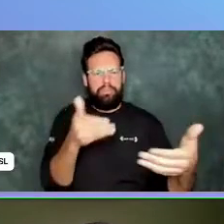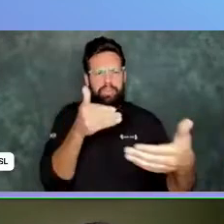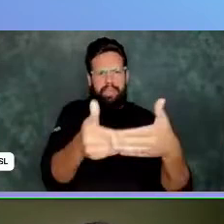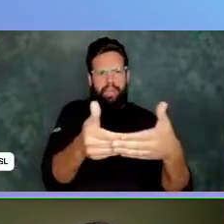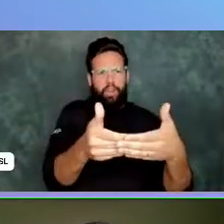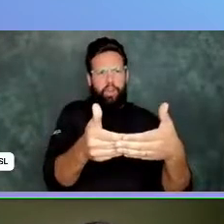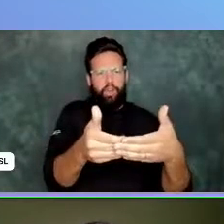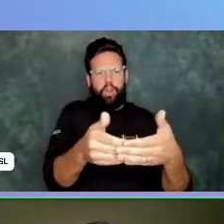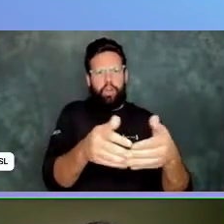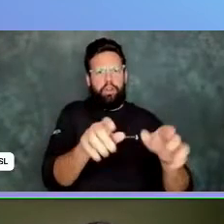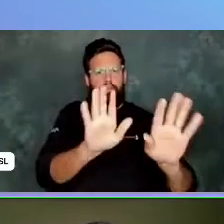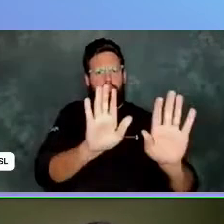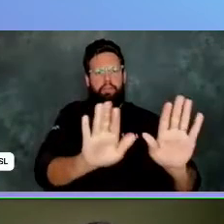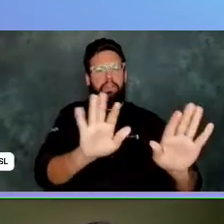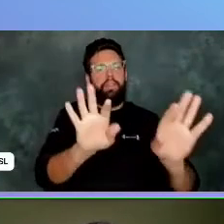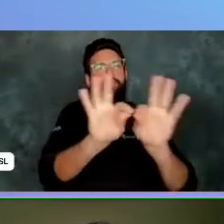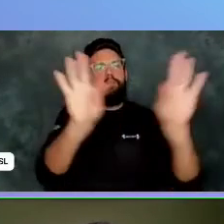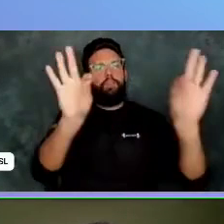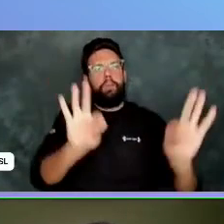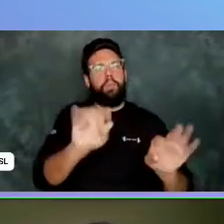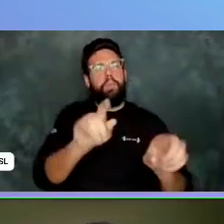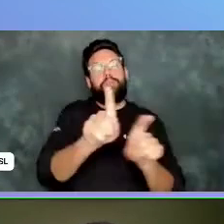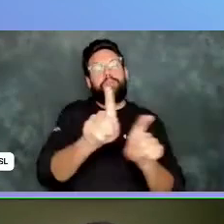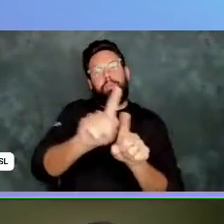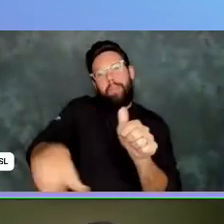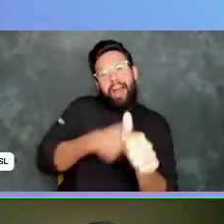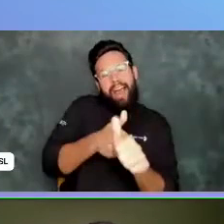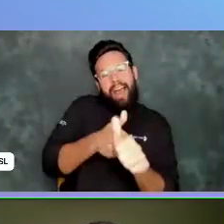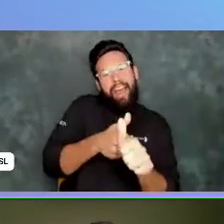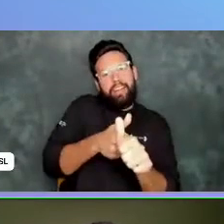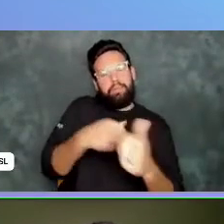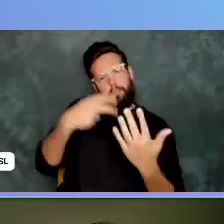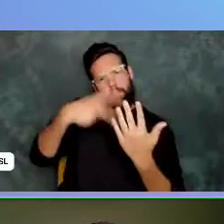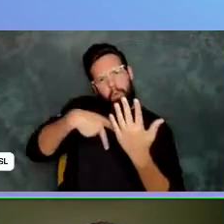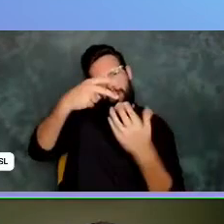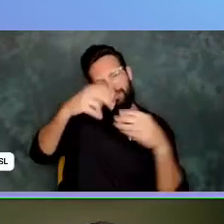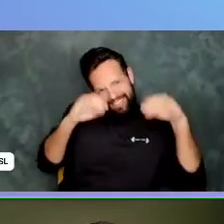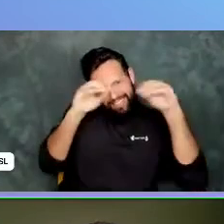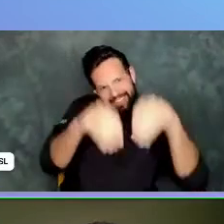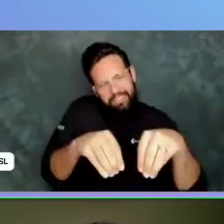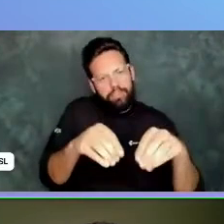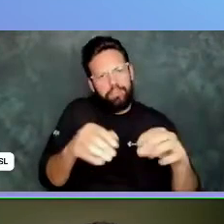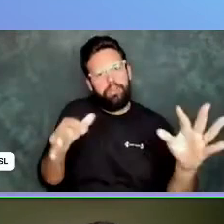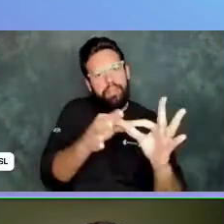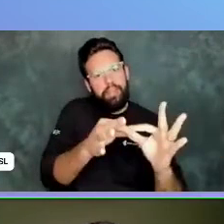and input to be not just visually close to each other on the form, but be they need to programmatically